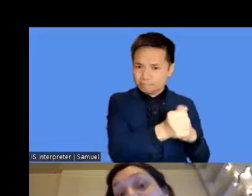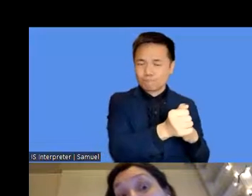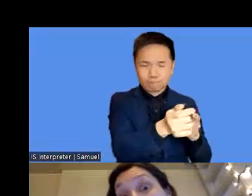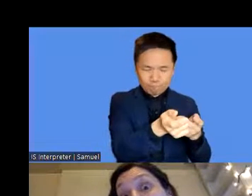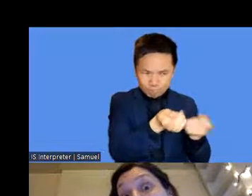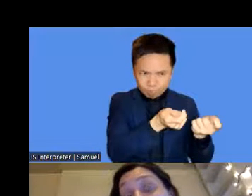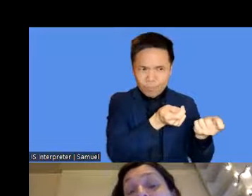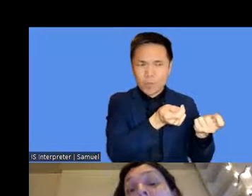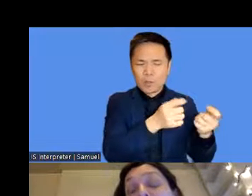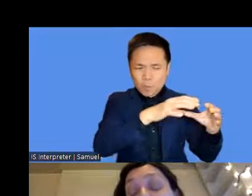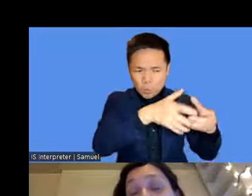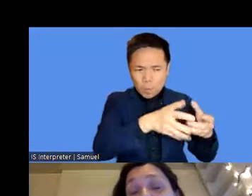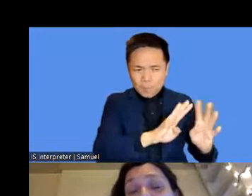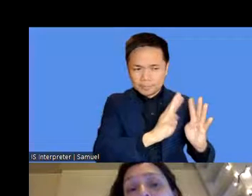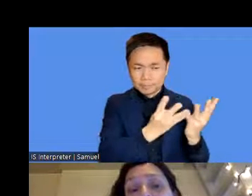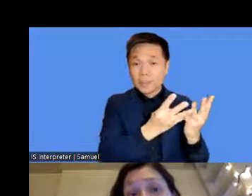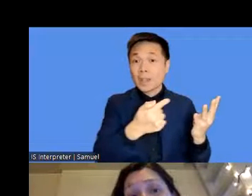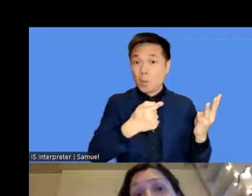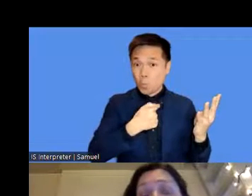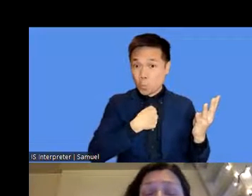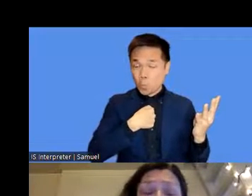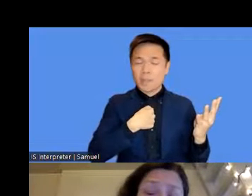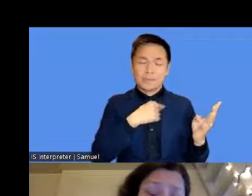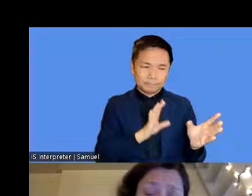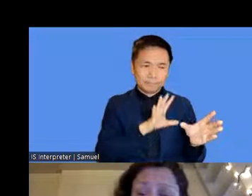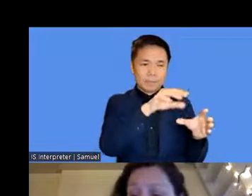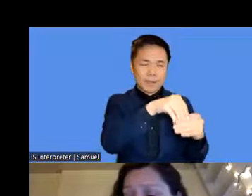of them as a stakeholder group of persons with disabilities and there are others such